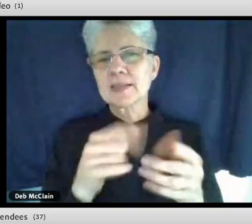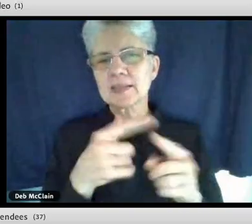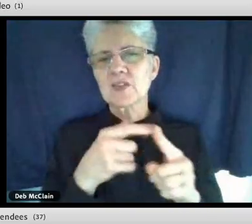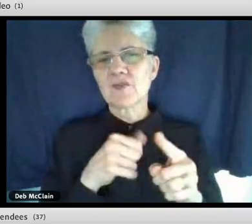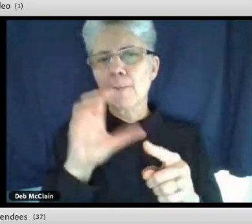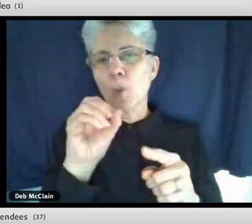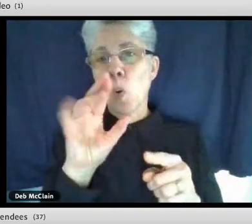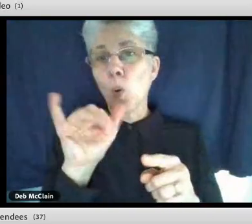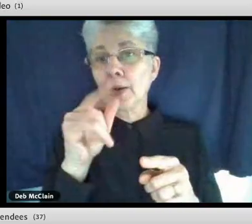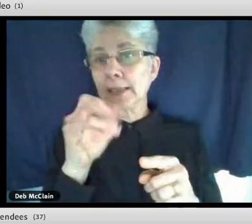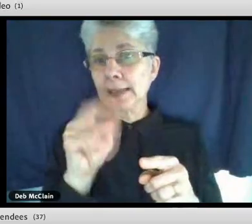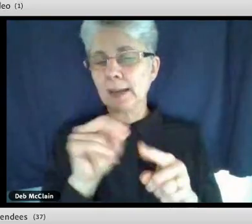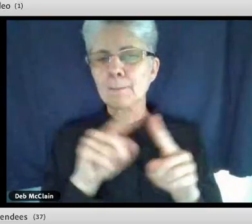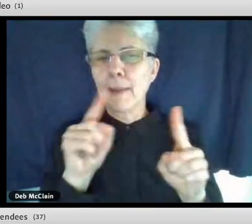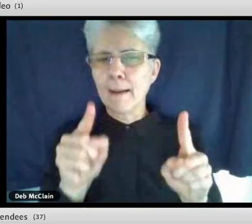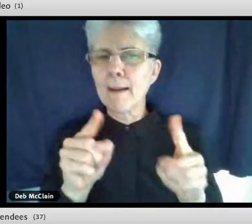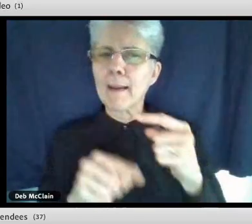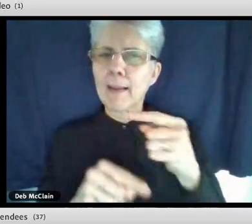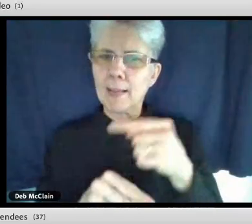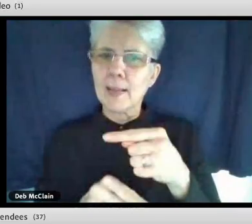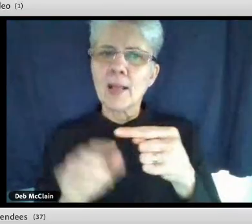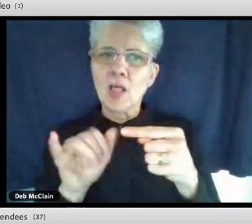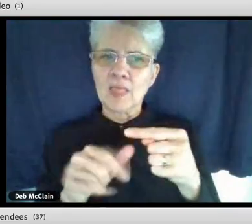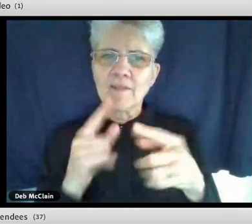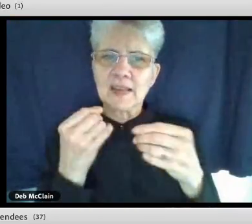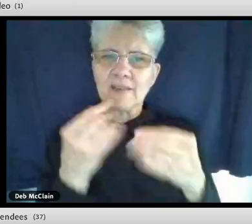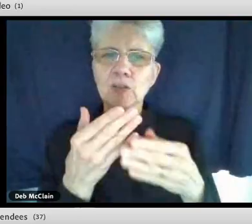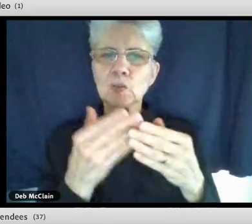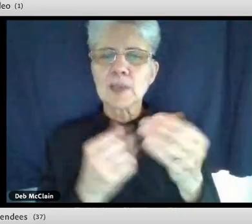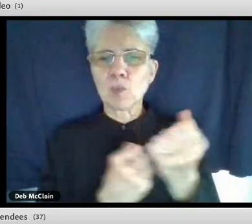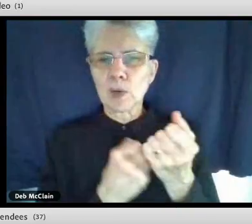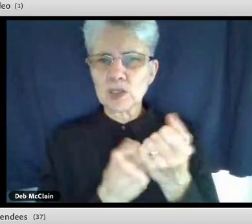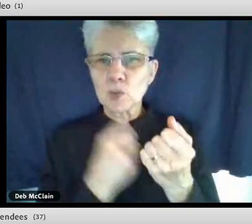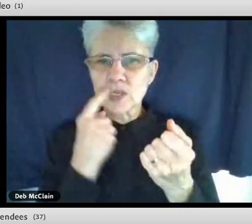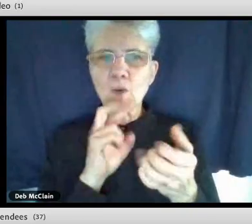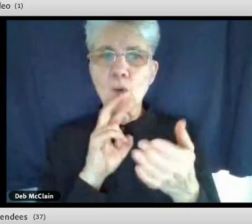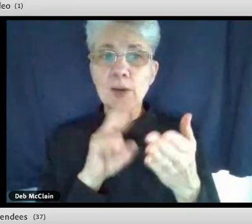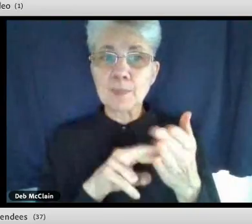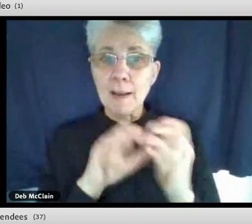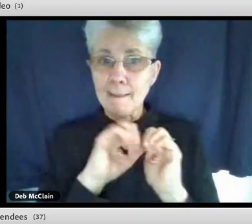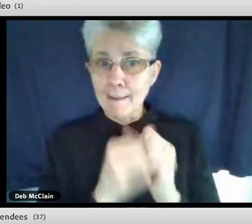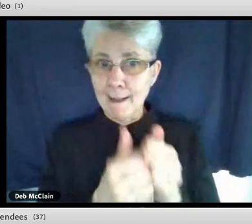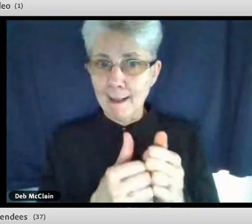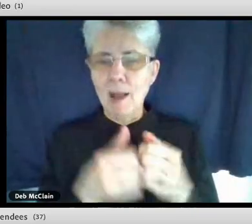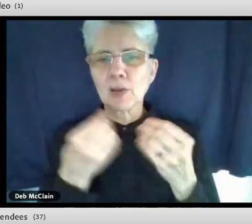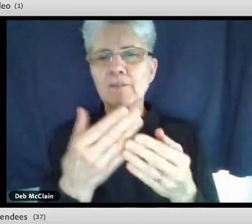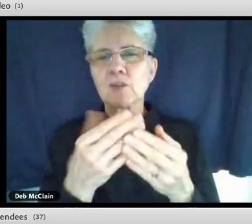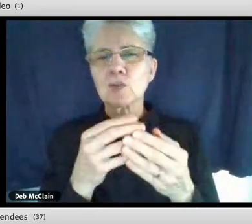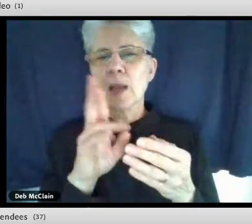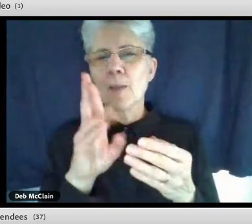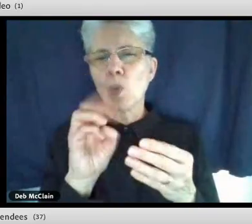So they've given you... Again, this is from Oregon, but they've given you some resources for responding, so they give you some websites.